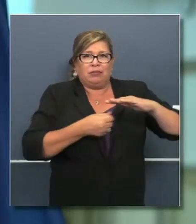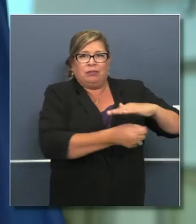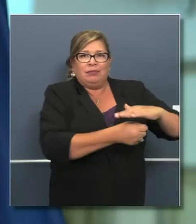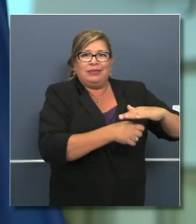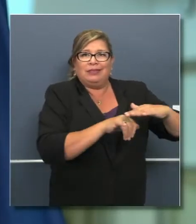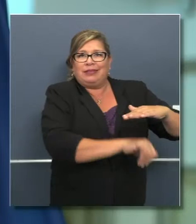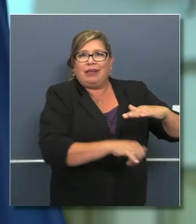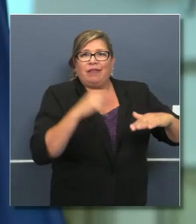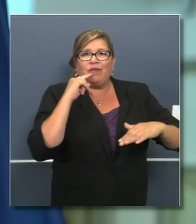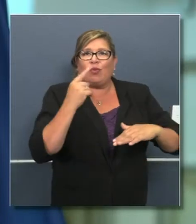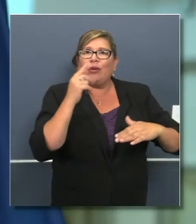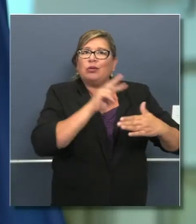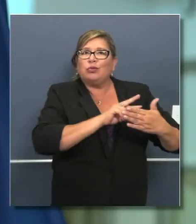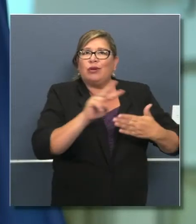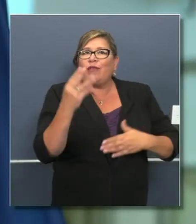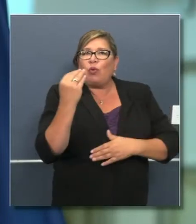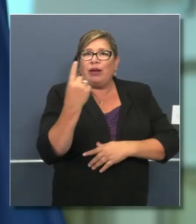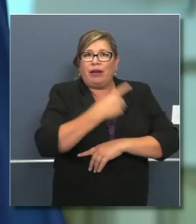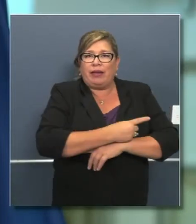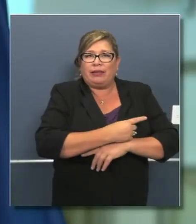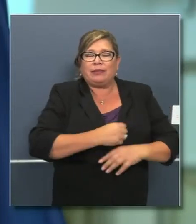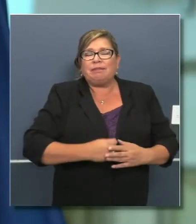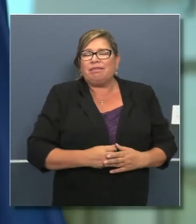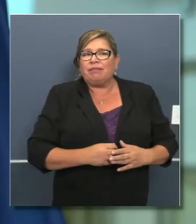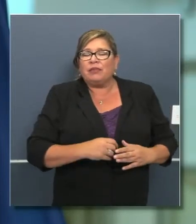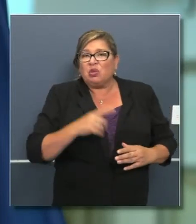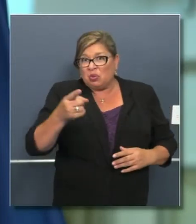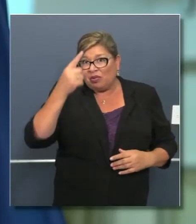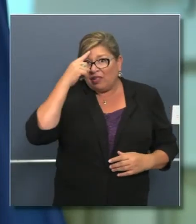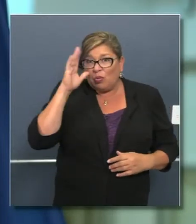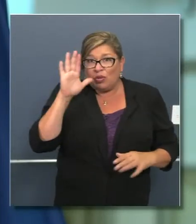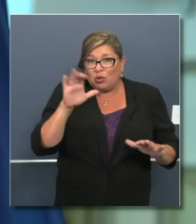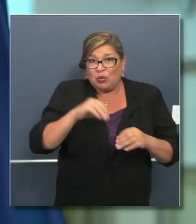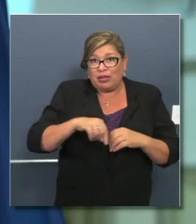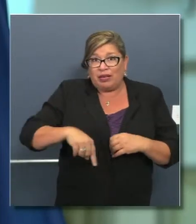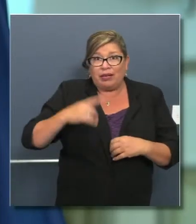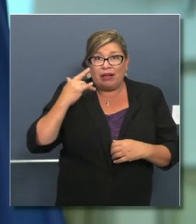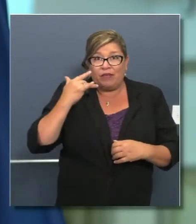state has learned about outdoor transmission from the protests because there's some people